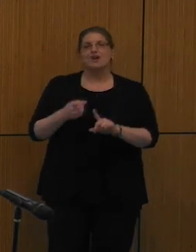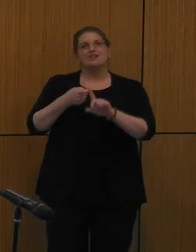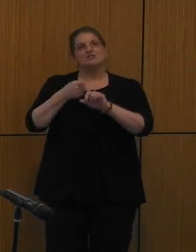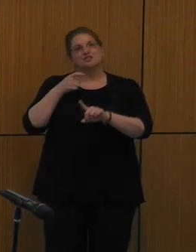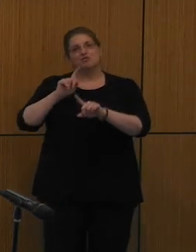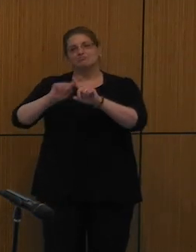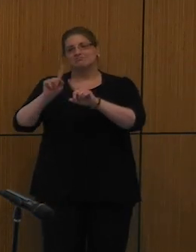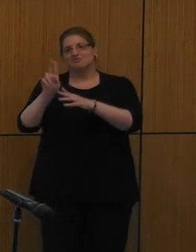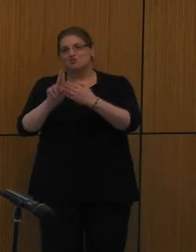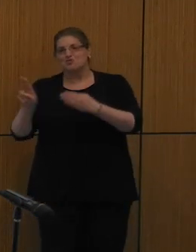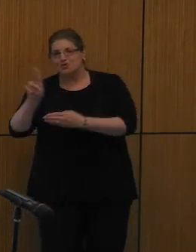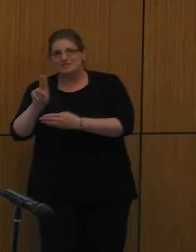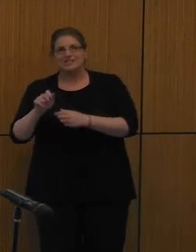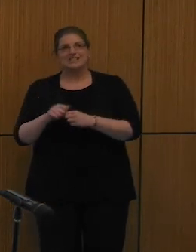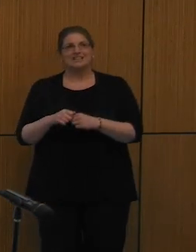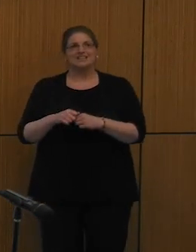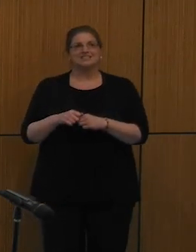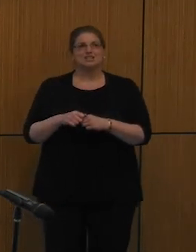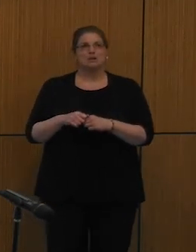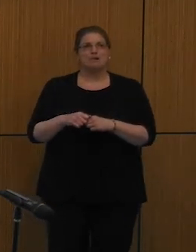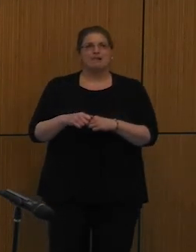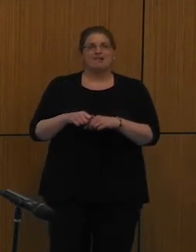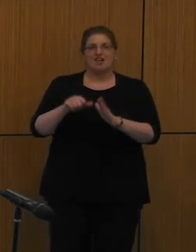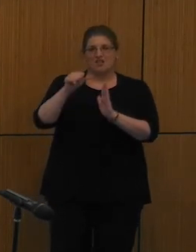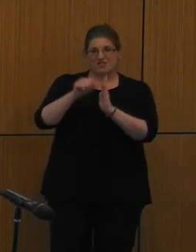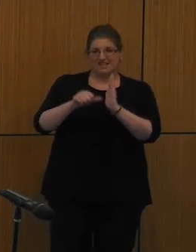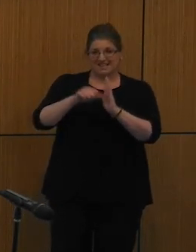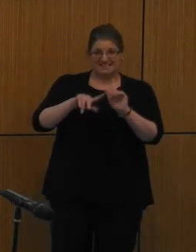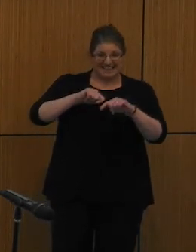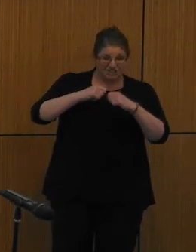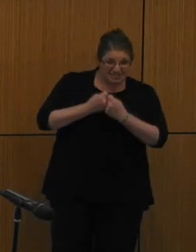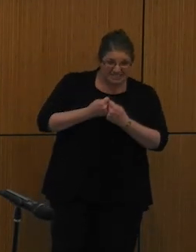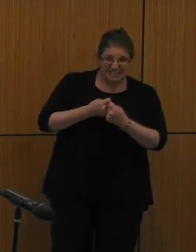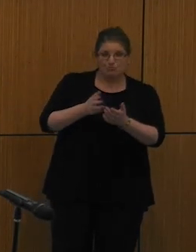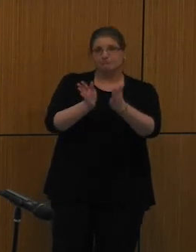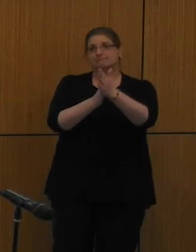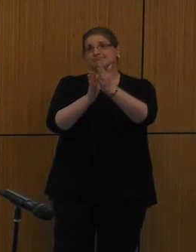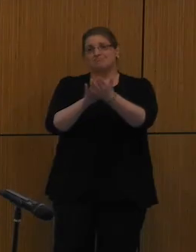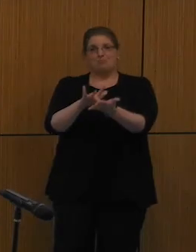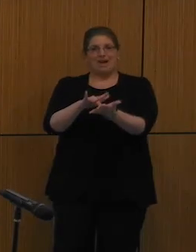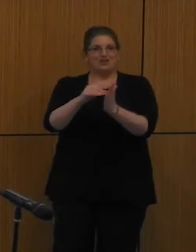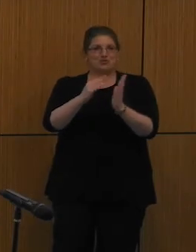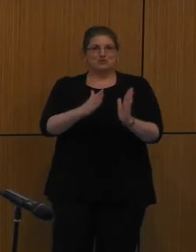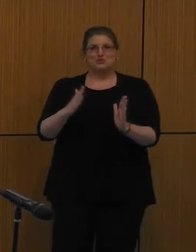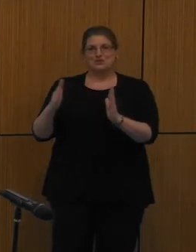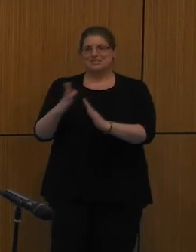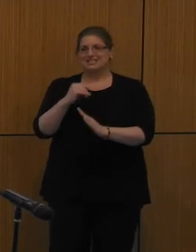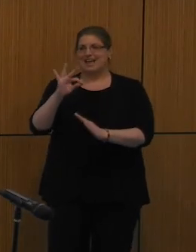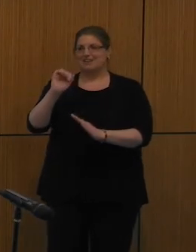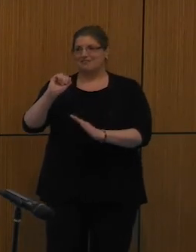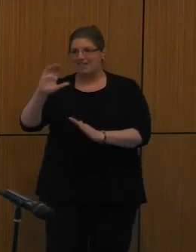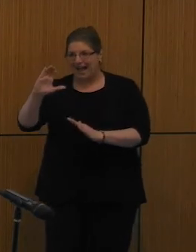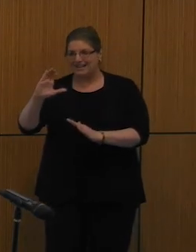And this is our dissection team. I just want to give a shout out to our medical students and our, faculty who helped with the project. Thank you.